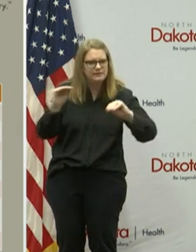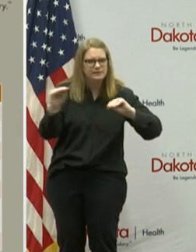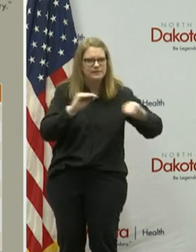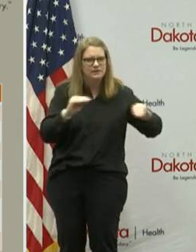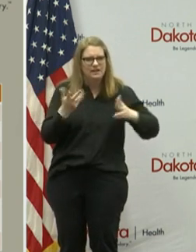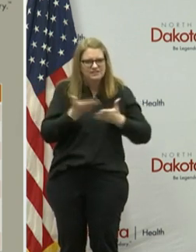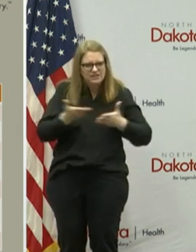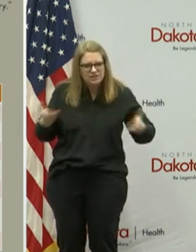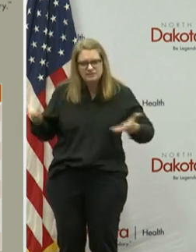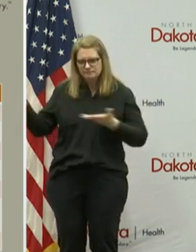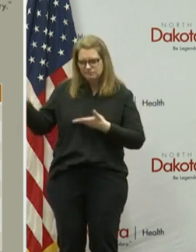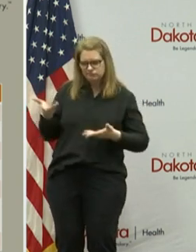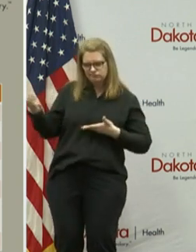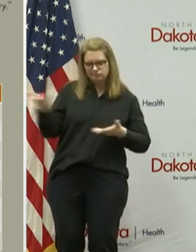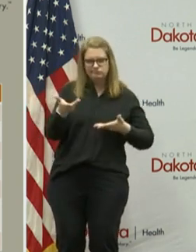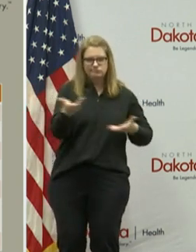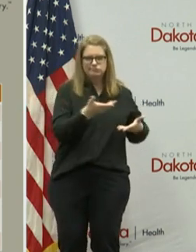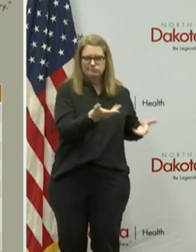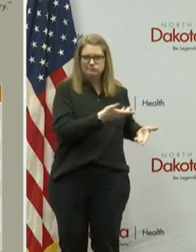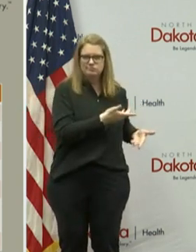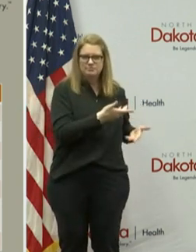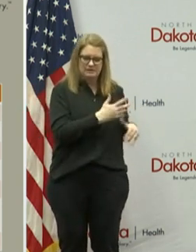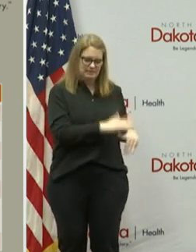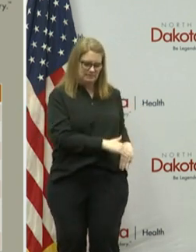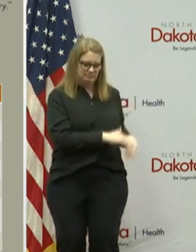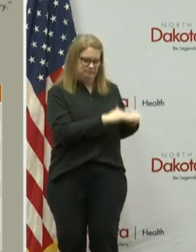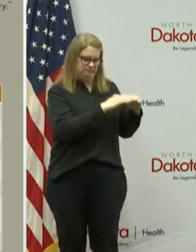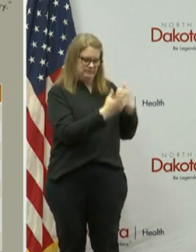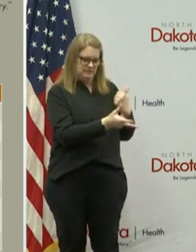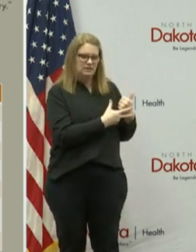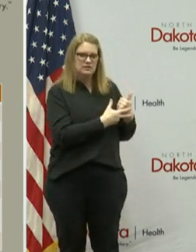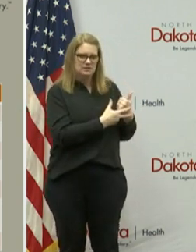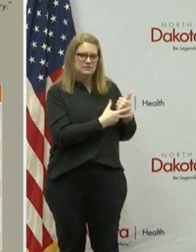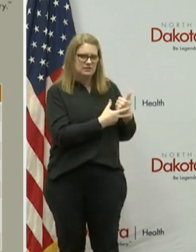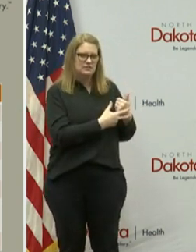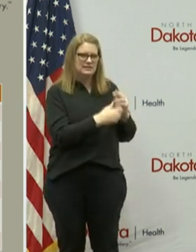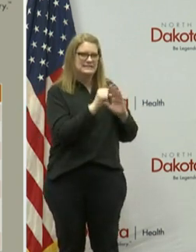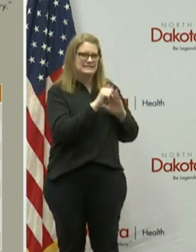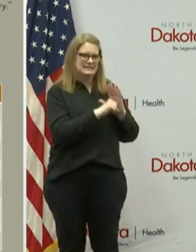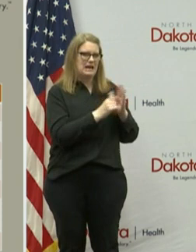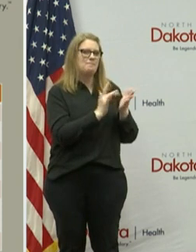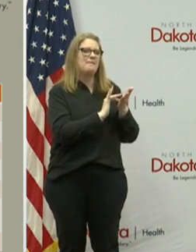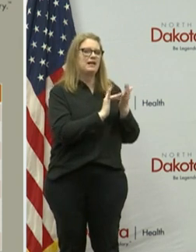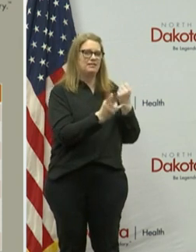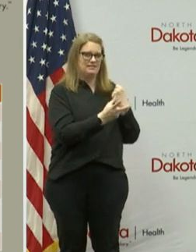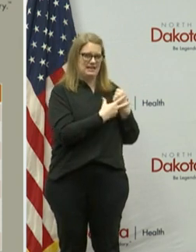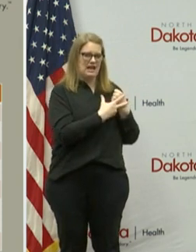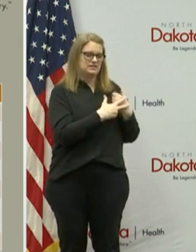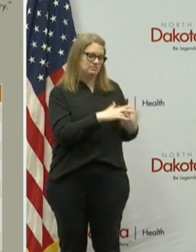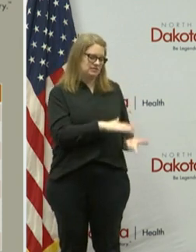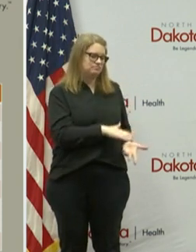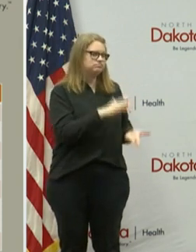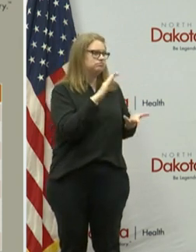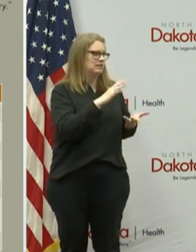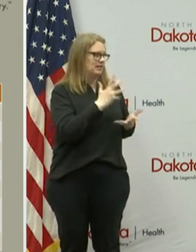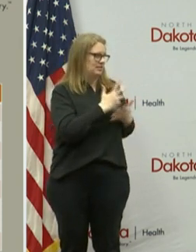RELATES TO THE FACT THAT WE HAVE BUILT OUT SUPPLY CHAINS IN OUR COUNTRY, AND WE'VE BEEN ABLE TO